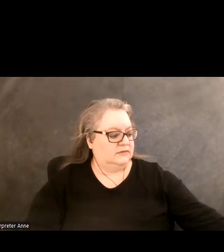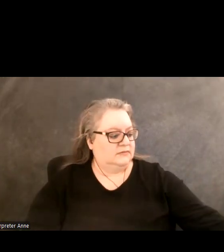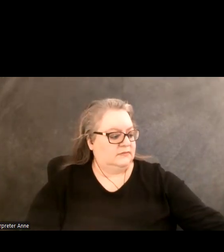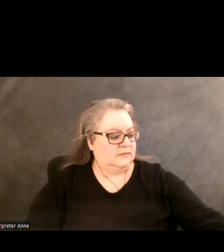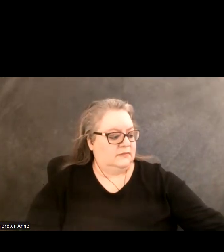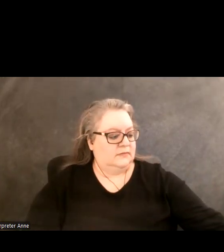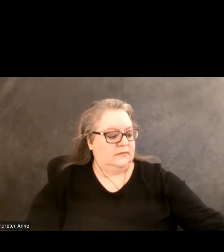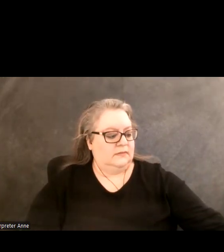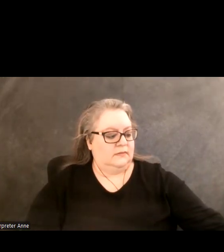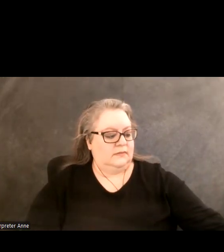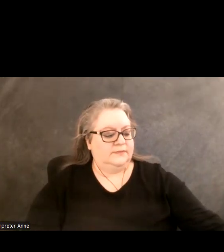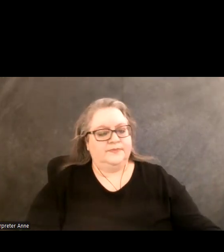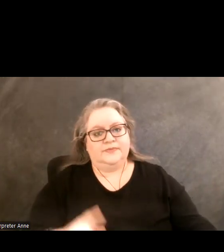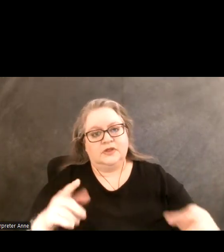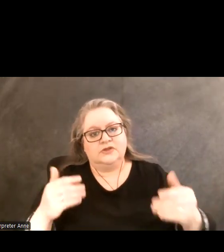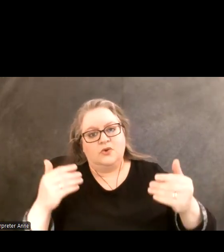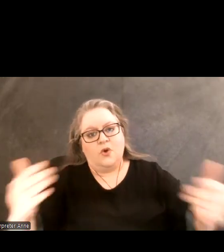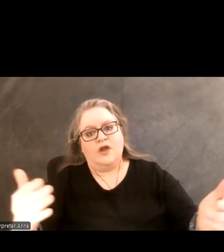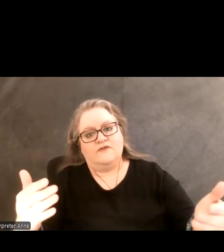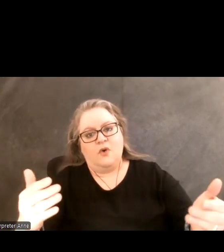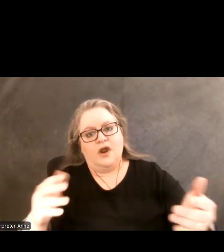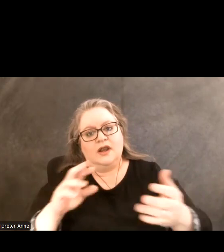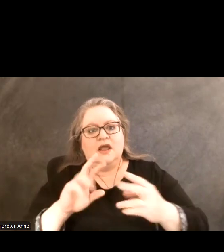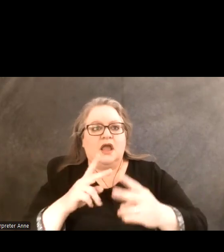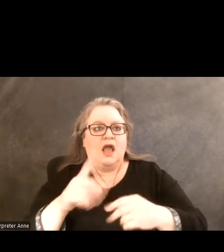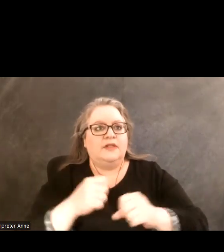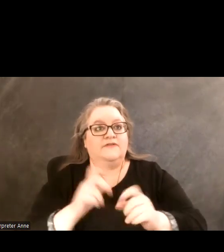So going forward, a couple of years later, I'm still in the